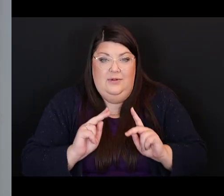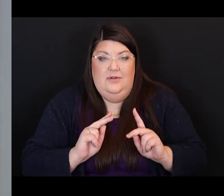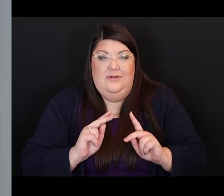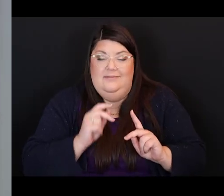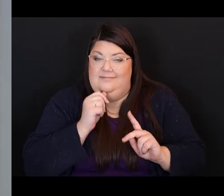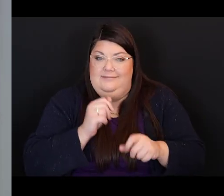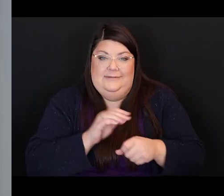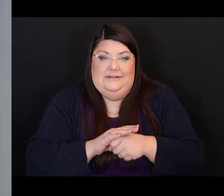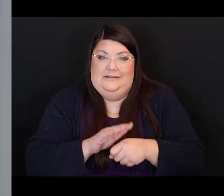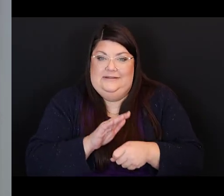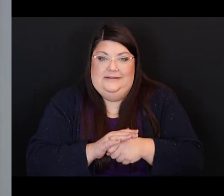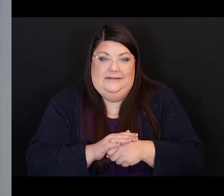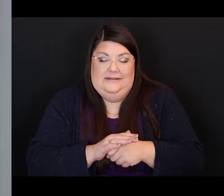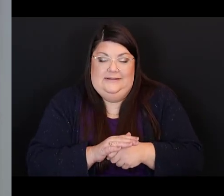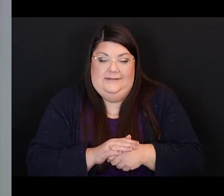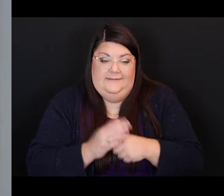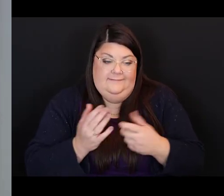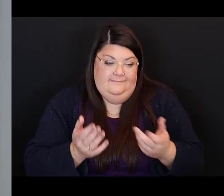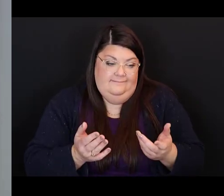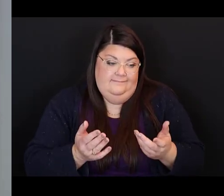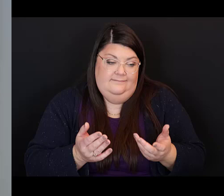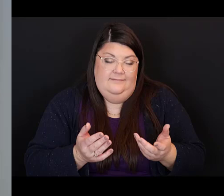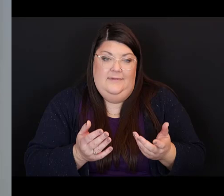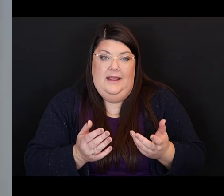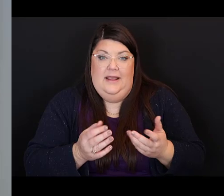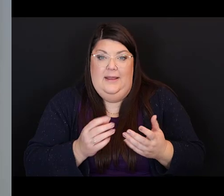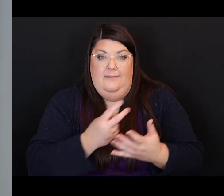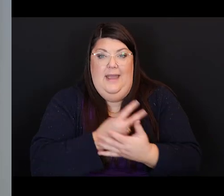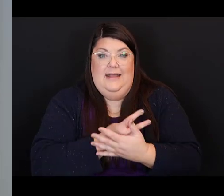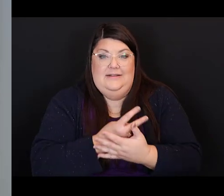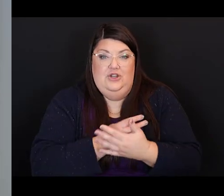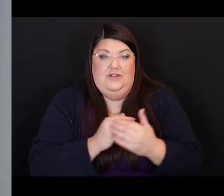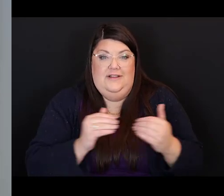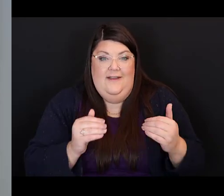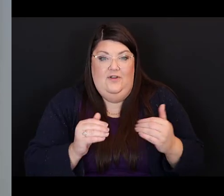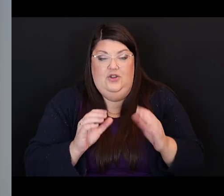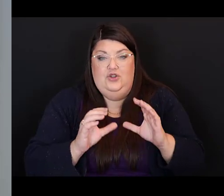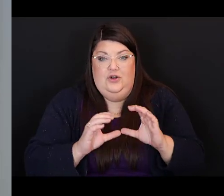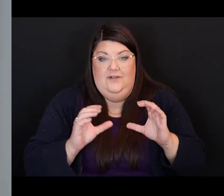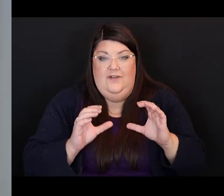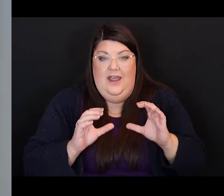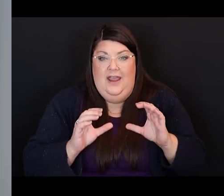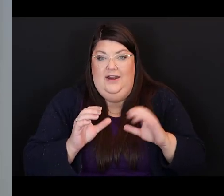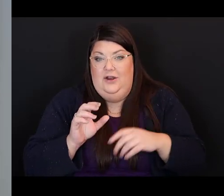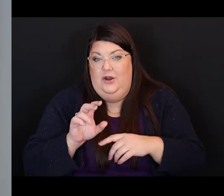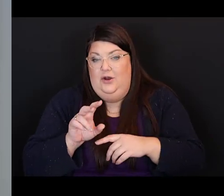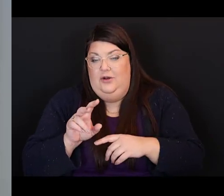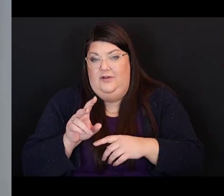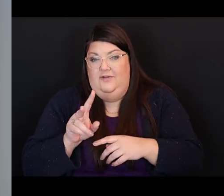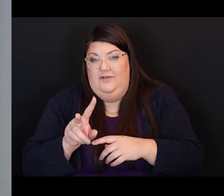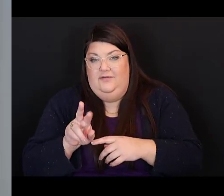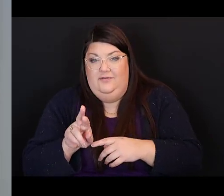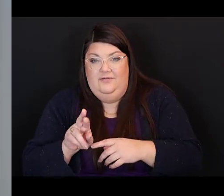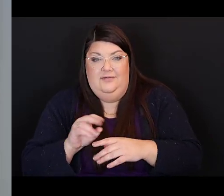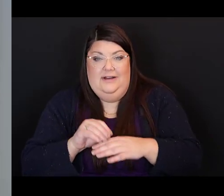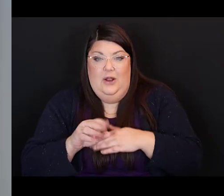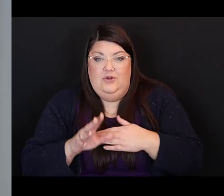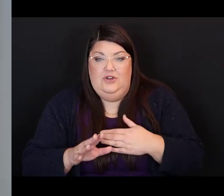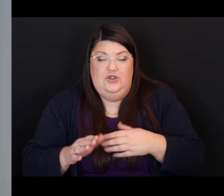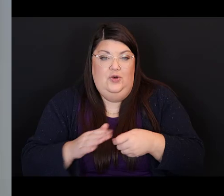That there just are not enough master's level certified rehabilitation counselors out there